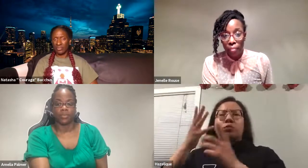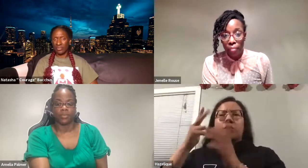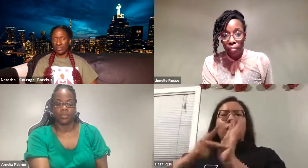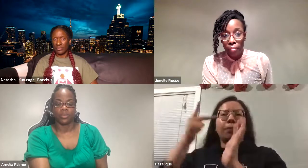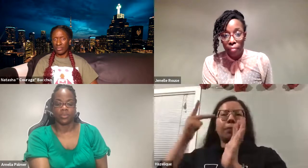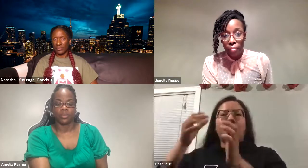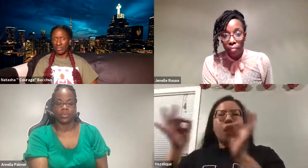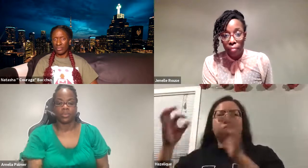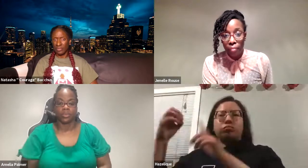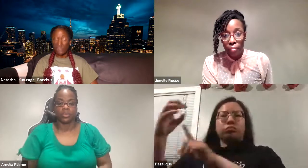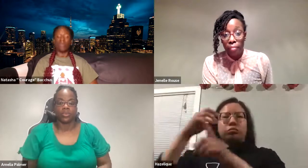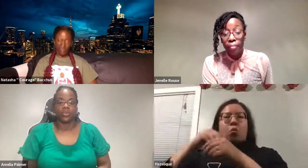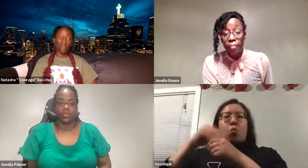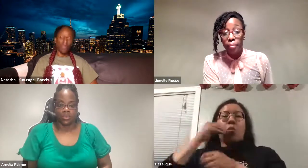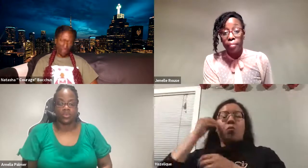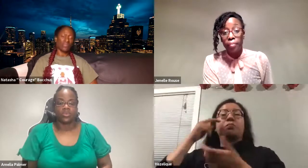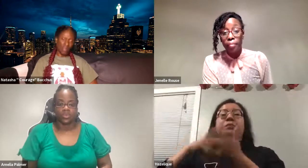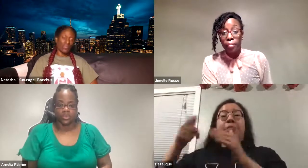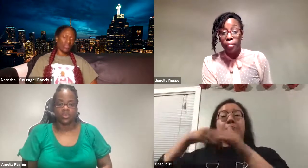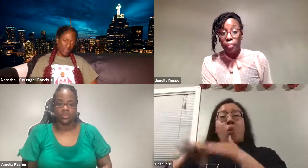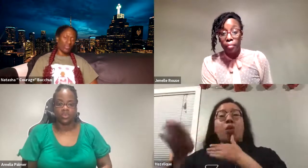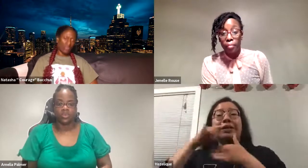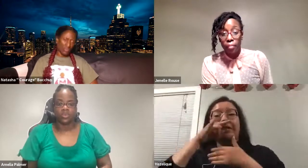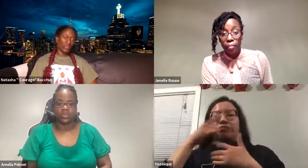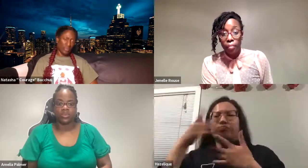you're around family, if you're exposed to it. if you're exposed to two different languages,